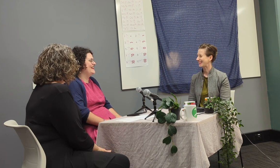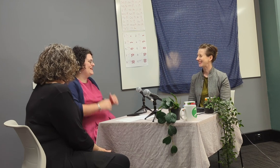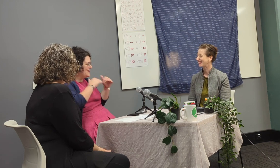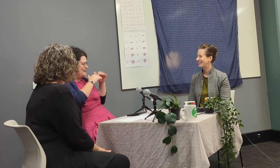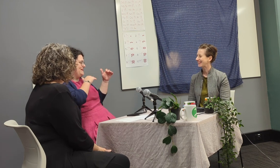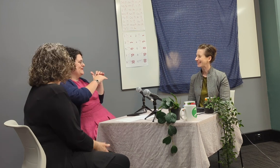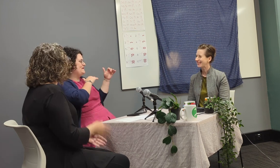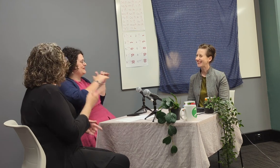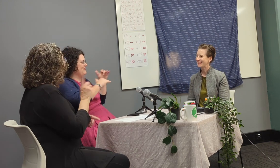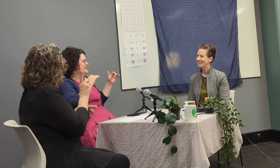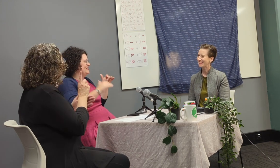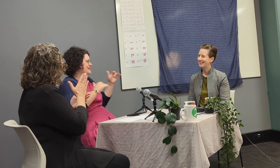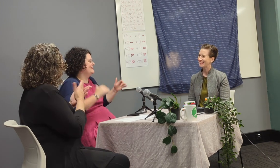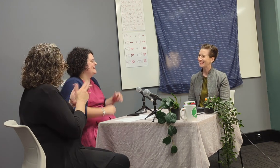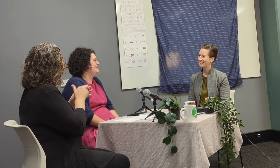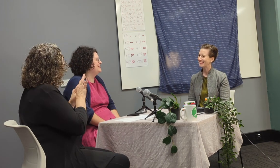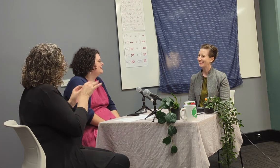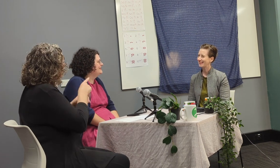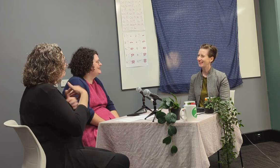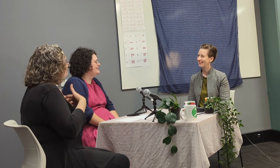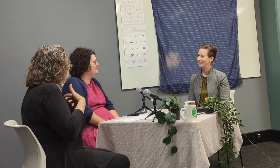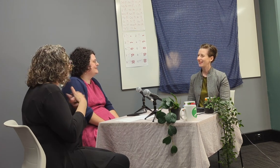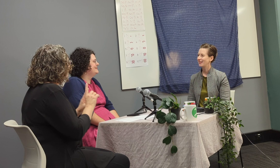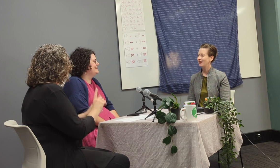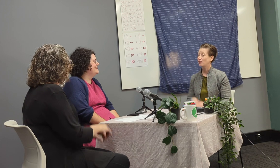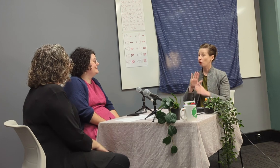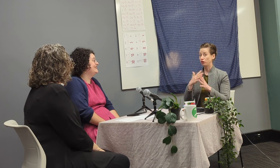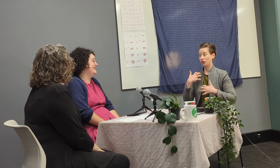G: What parts of linguistics were you excited about?